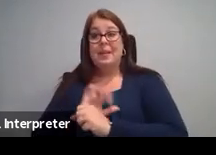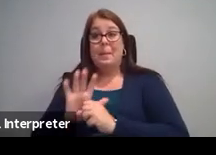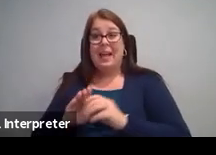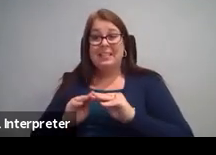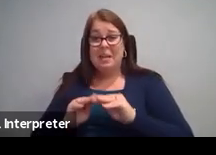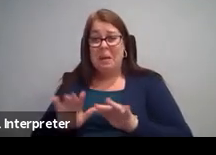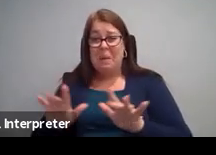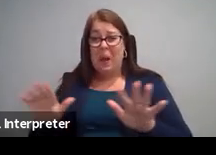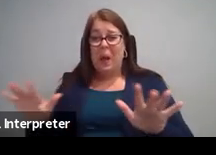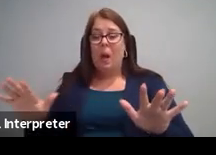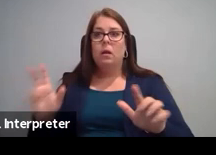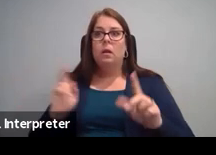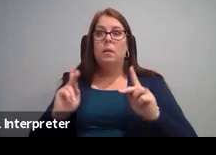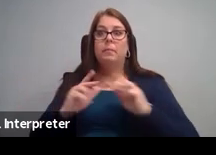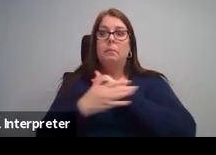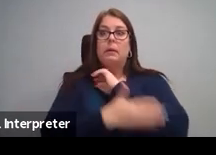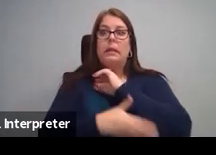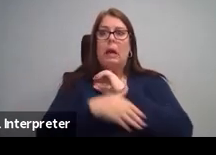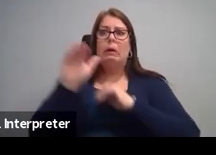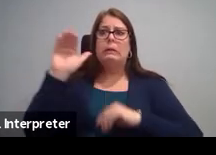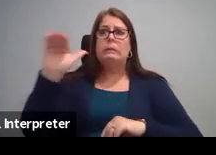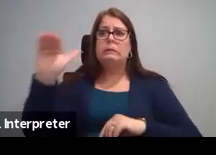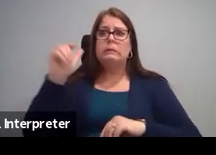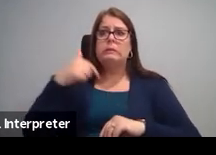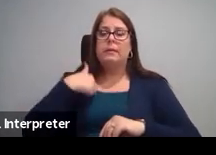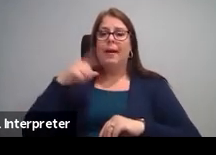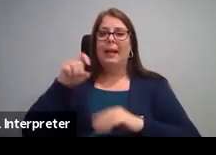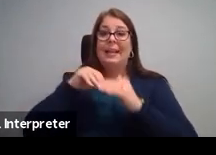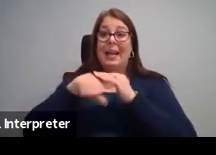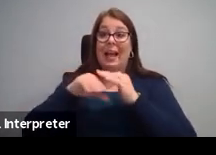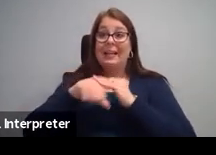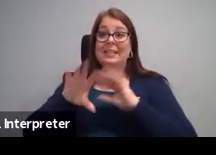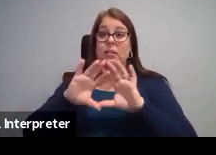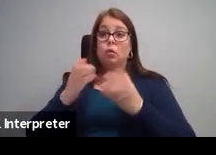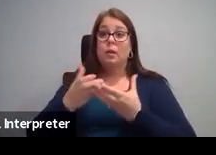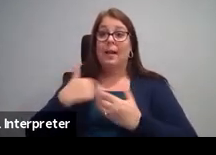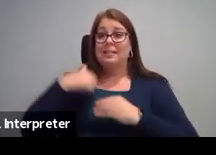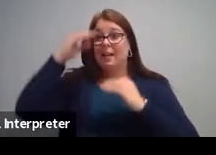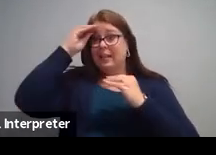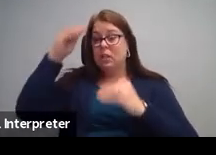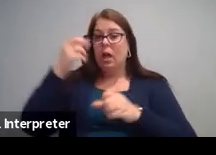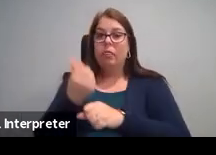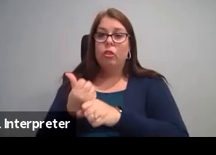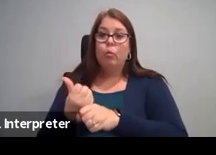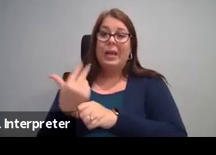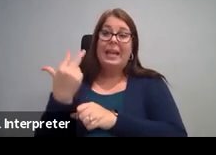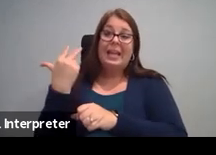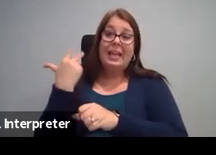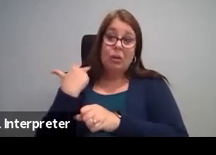Laurie Arnold: We need access to this course I taught three years ago and I used it in Canvas in this space. And so what happened is we created this common